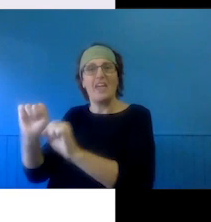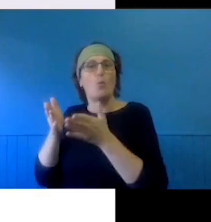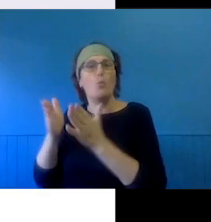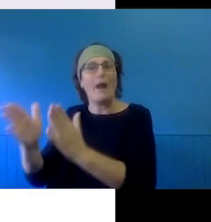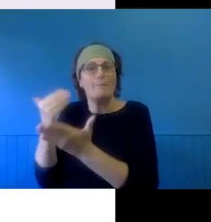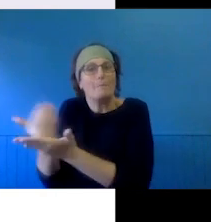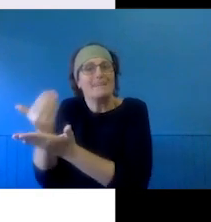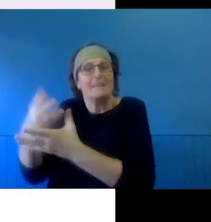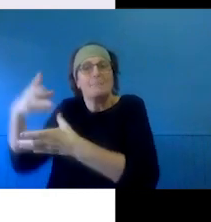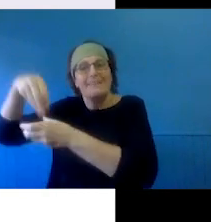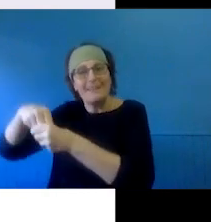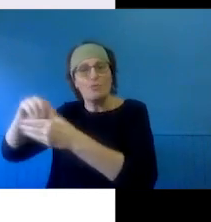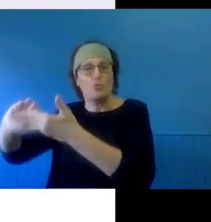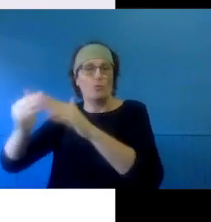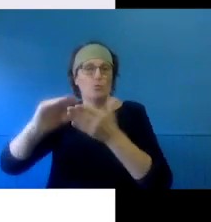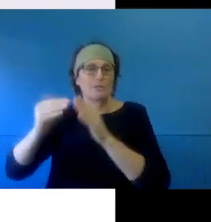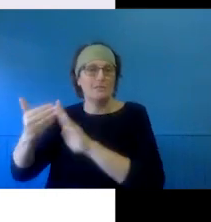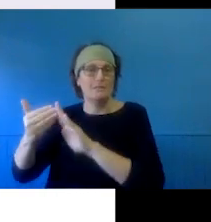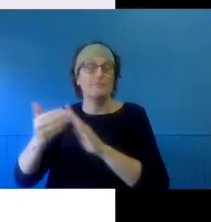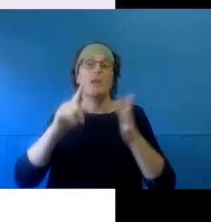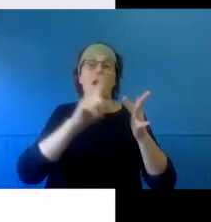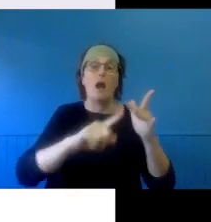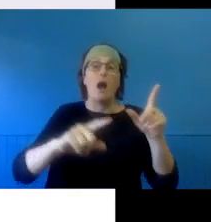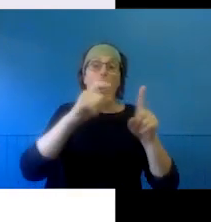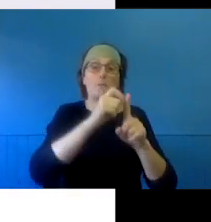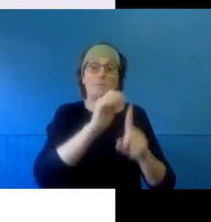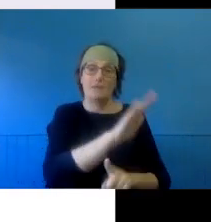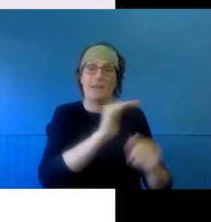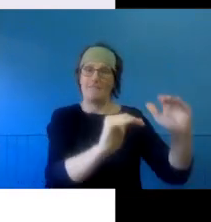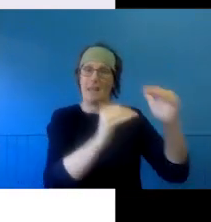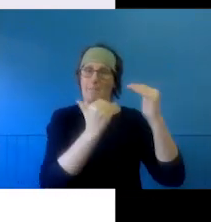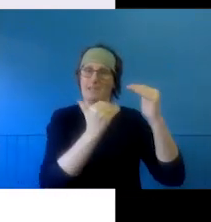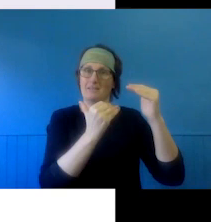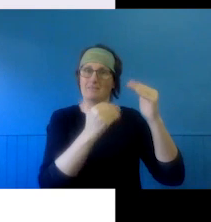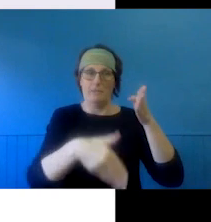limitation is IP has this limited duration. There's a point in time